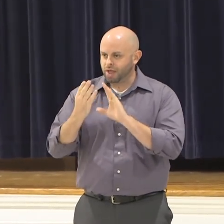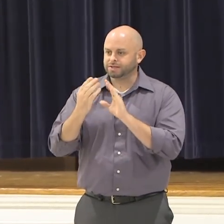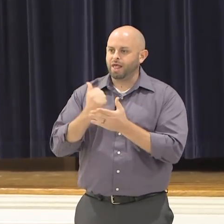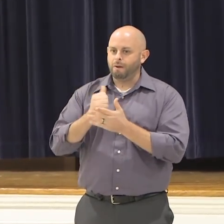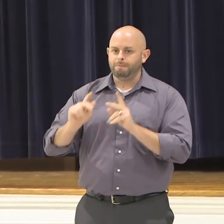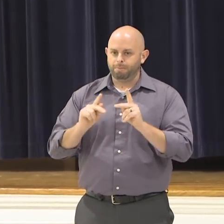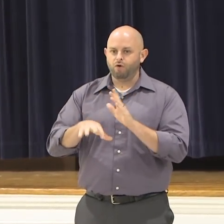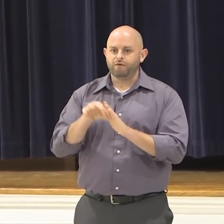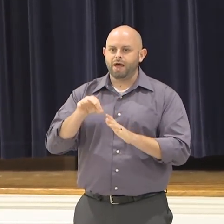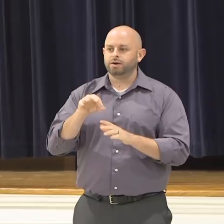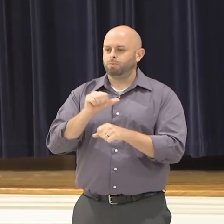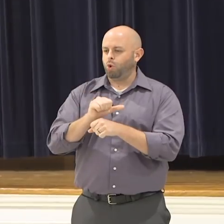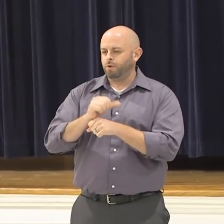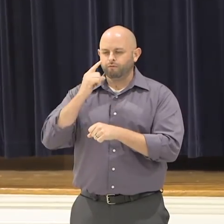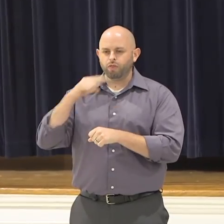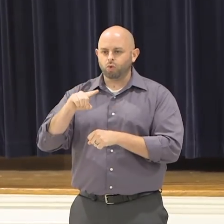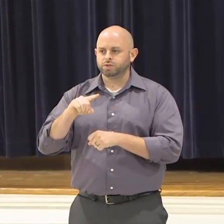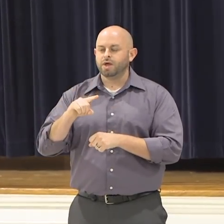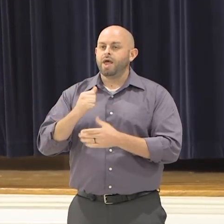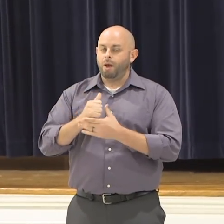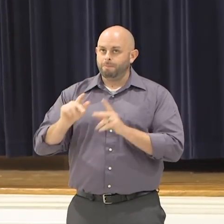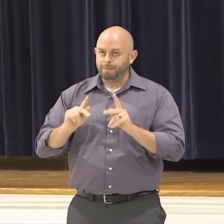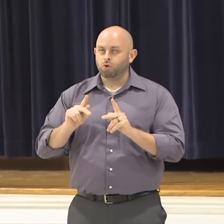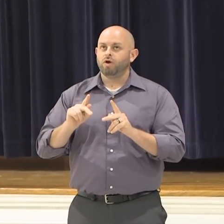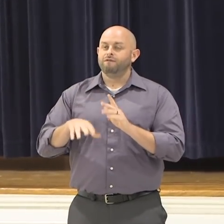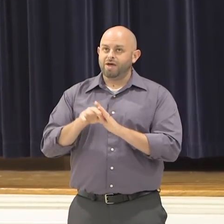find unemployment for those sorry help folks find employment with for those